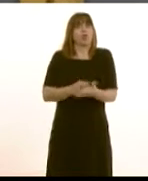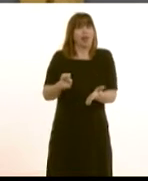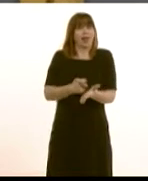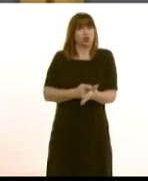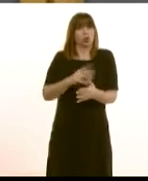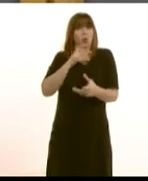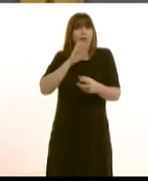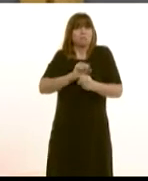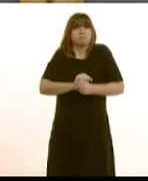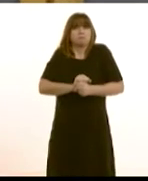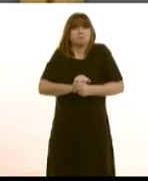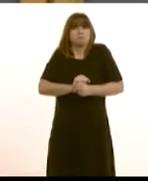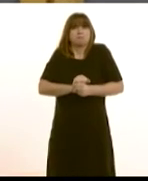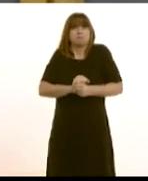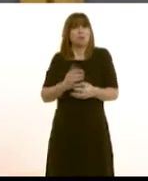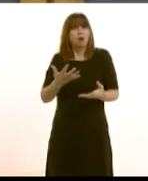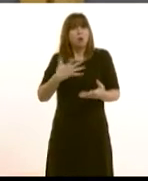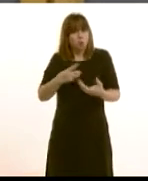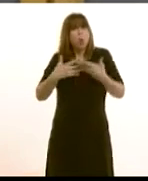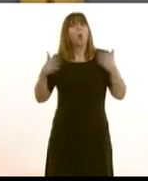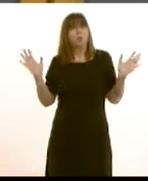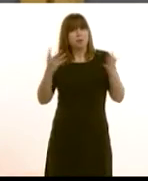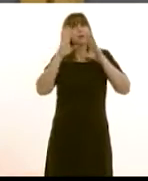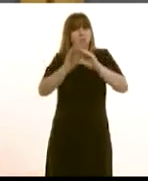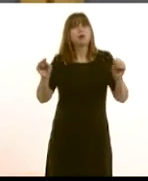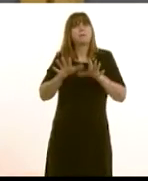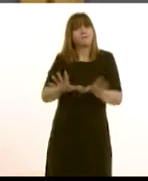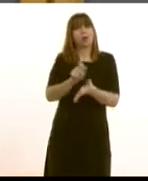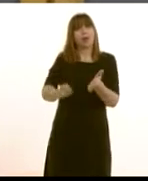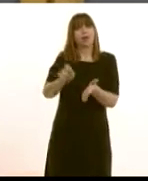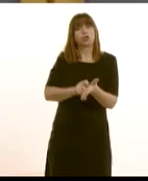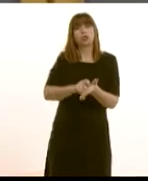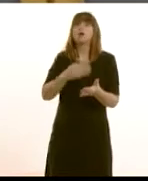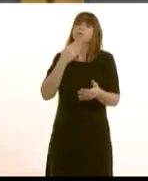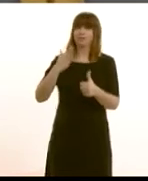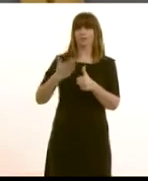May, and will you start that process by reversing this cut to HEFCW?